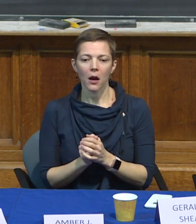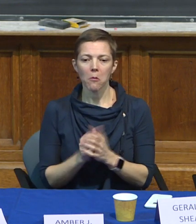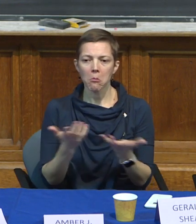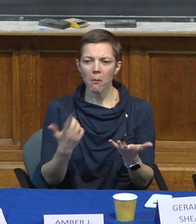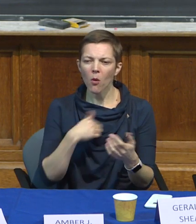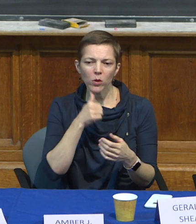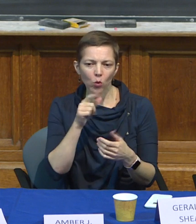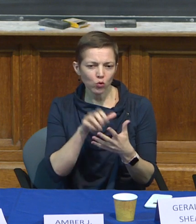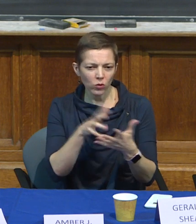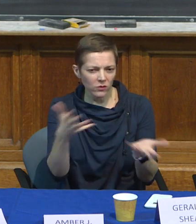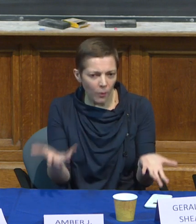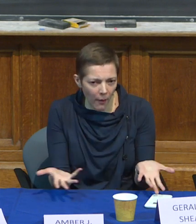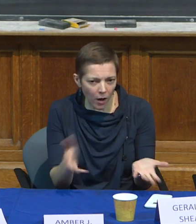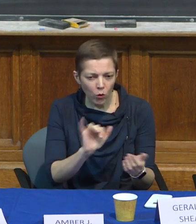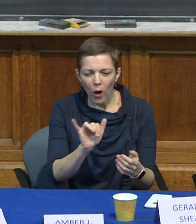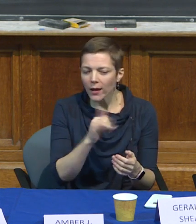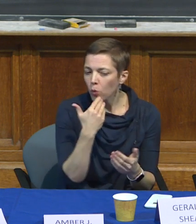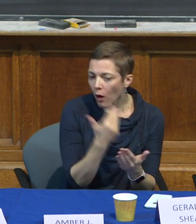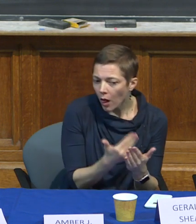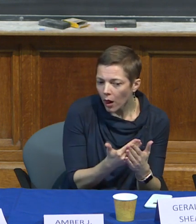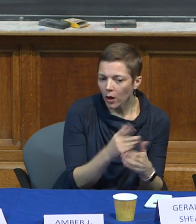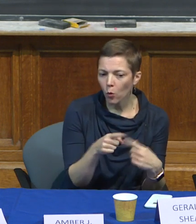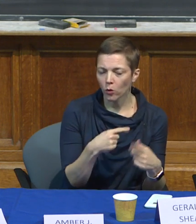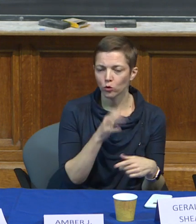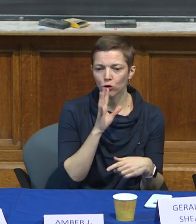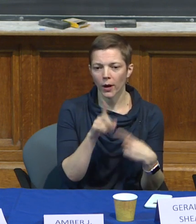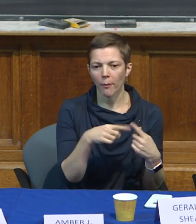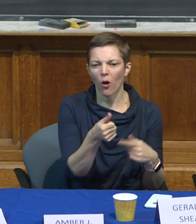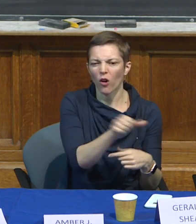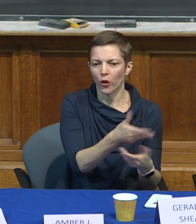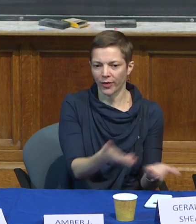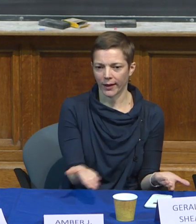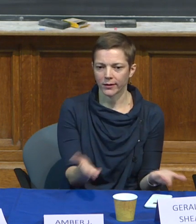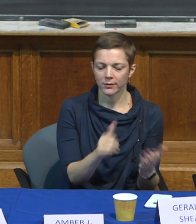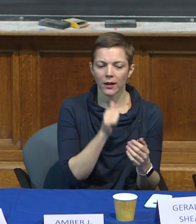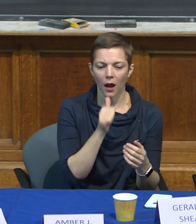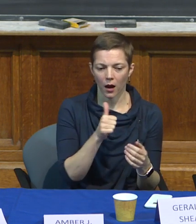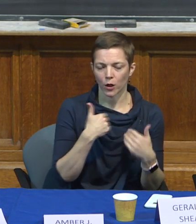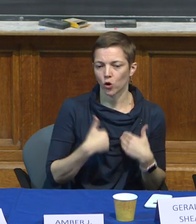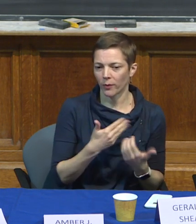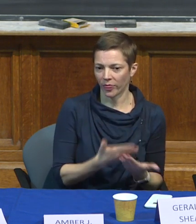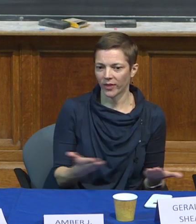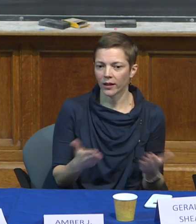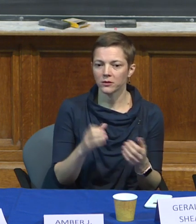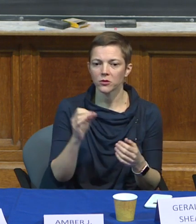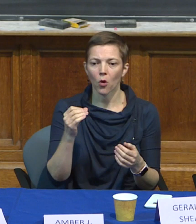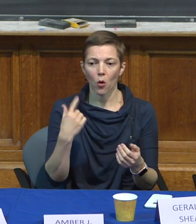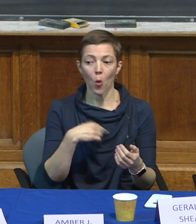about human beings. For those who talk about other things,